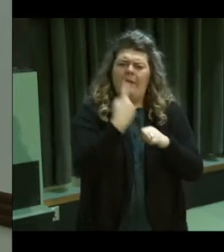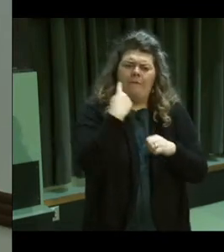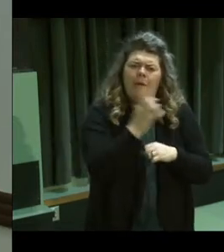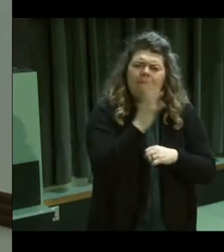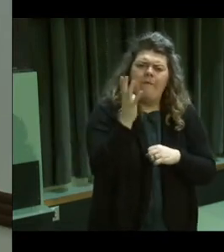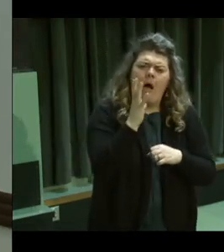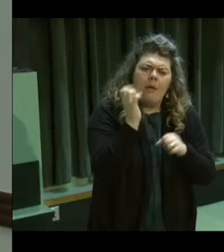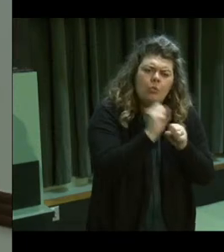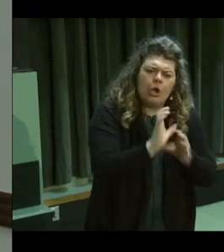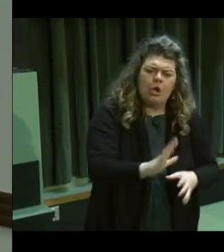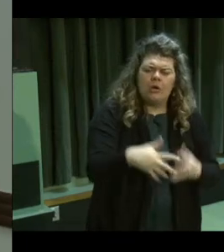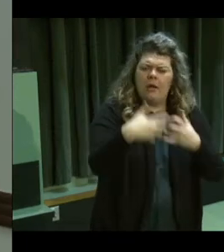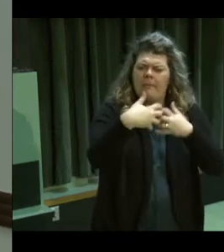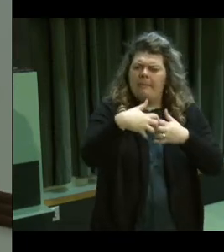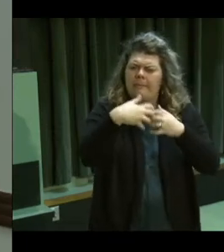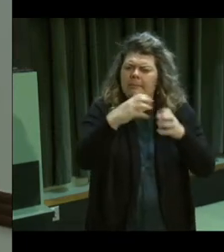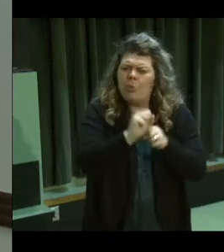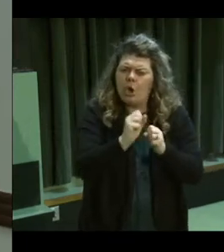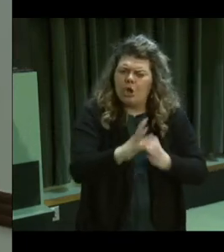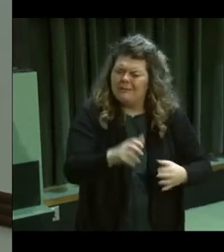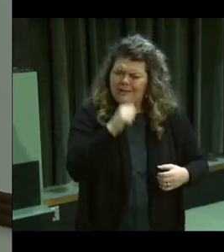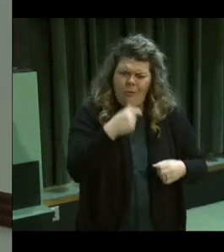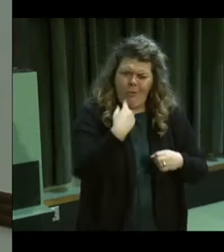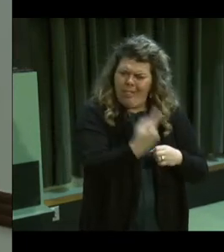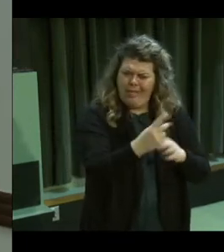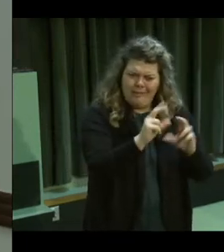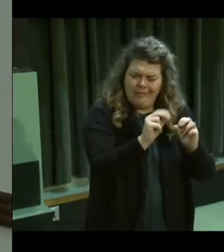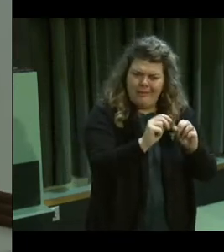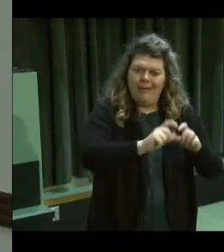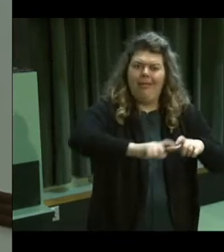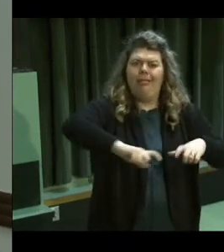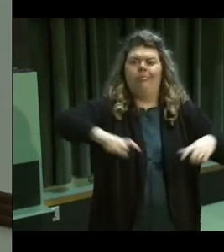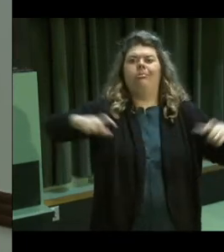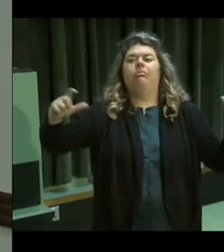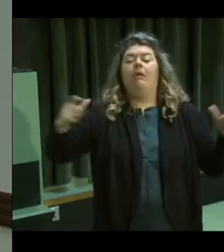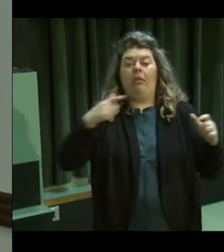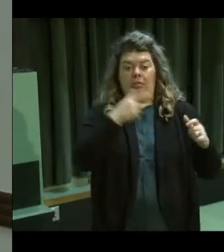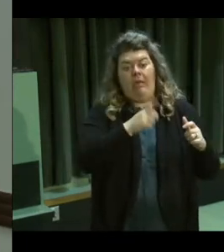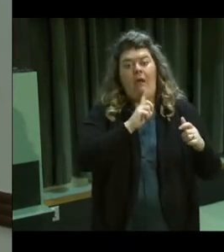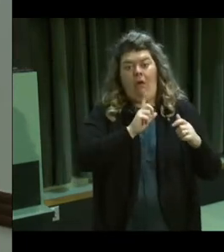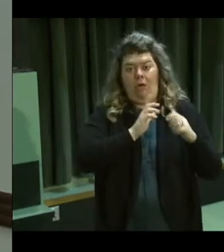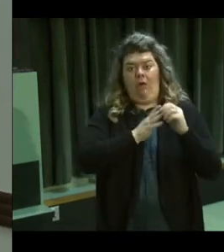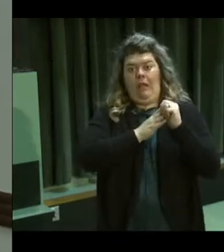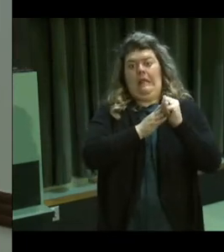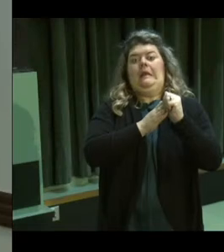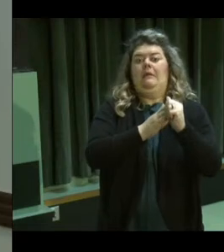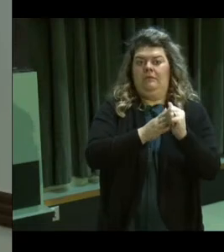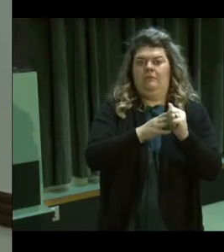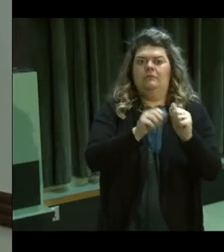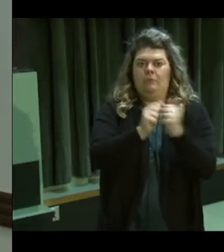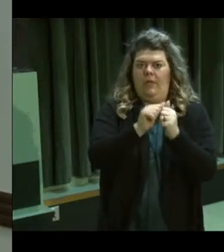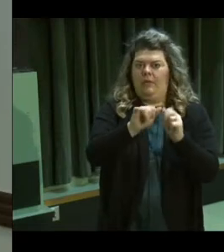workers and manufacturers,